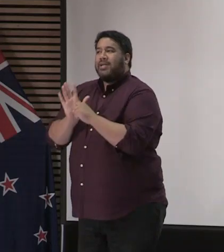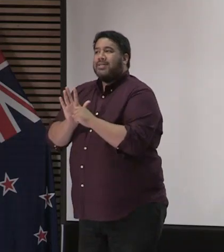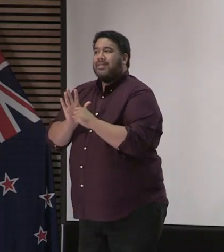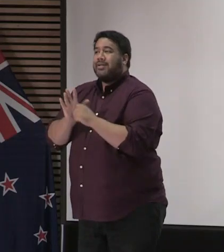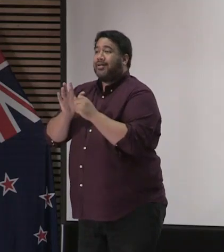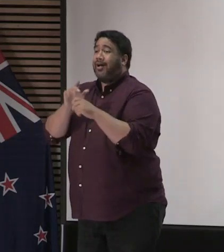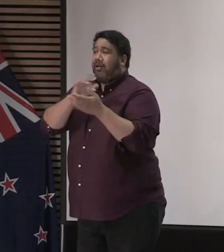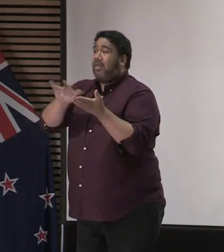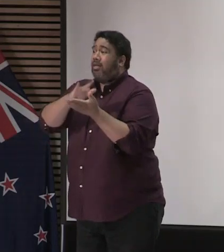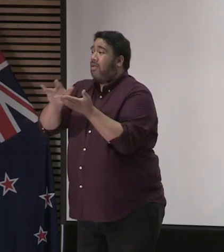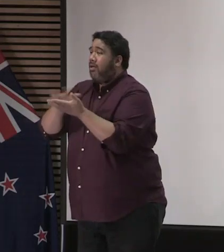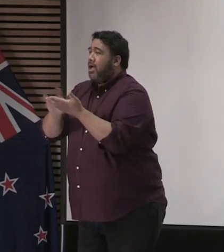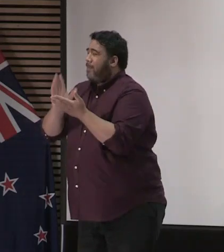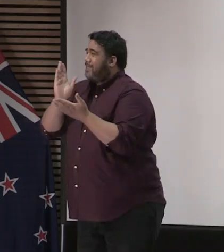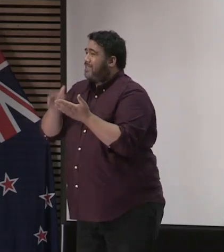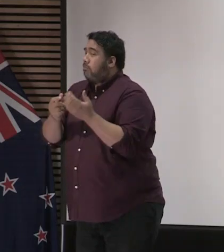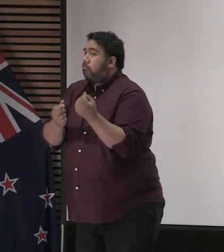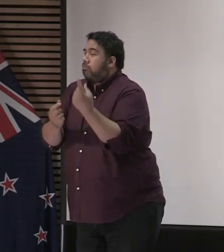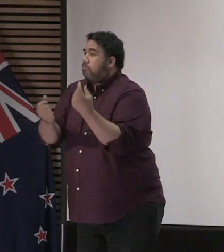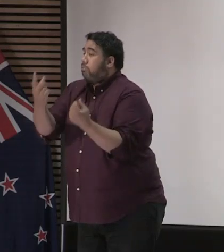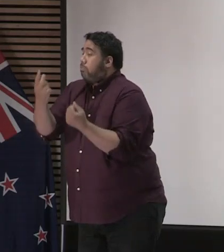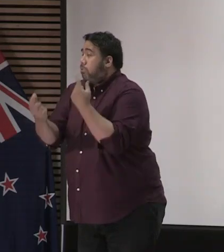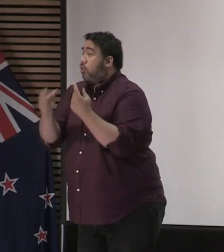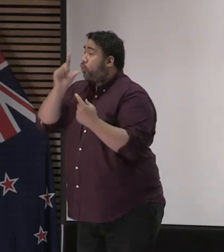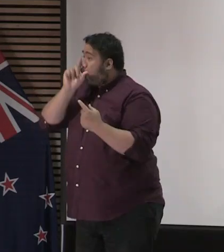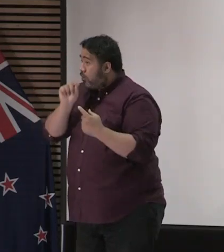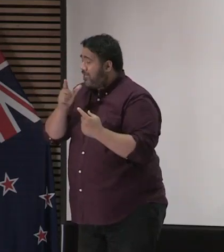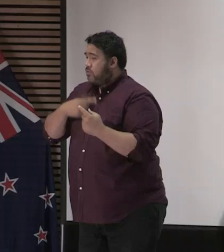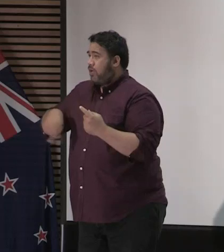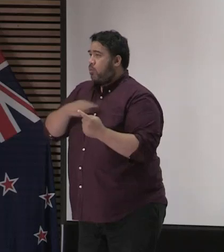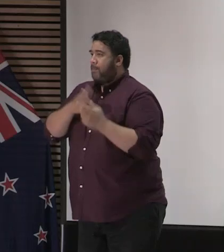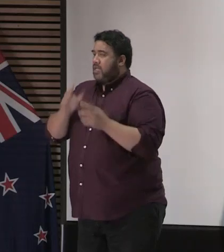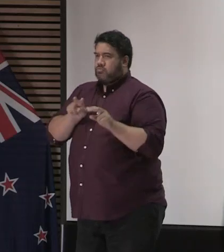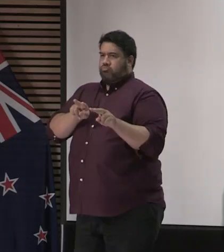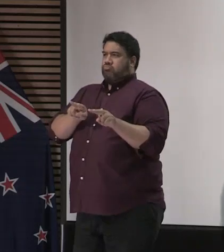That was a quote. So, with more people going back to work